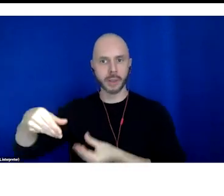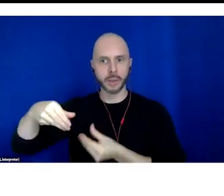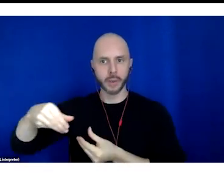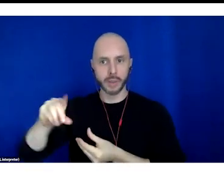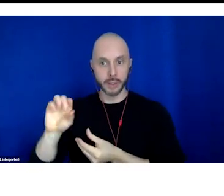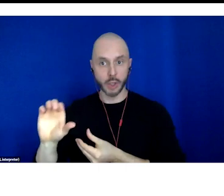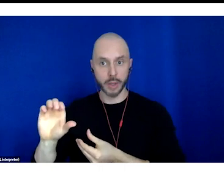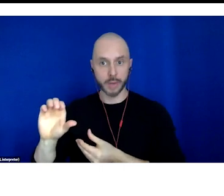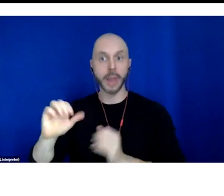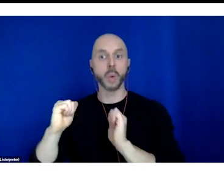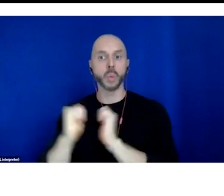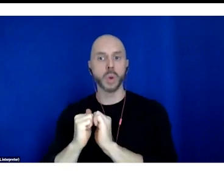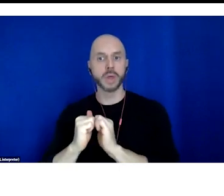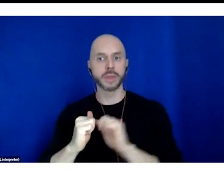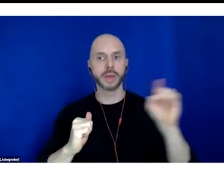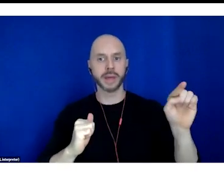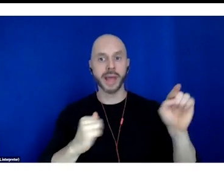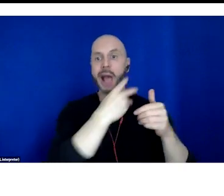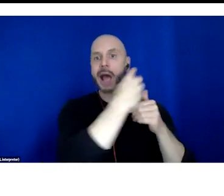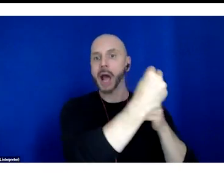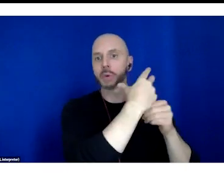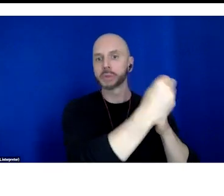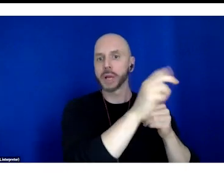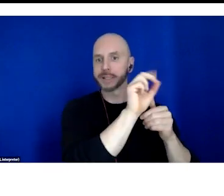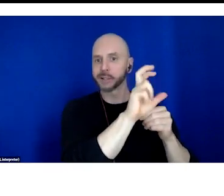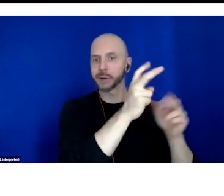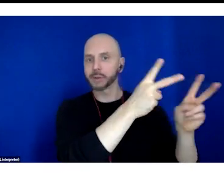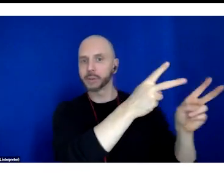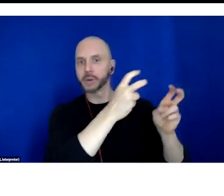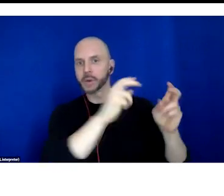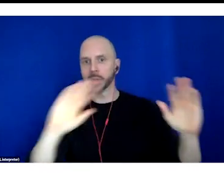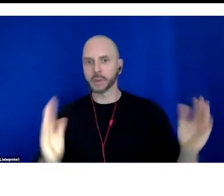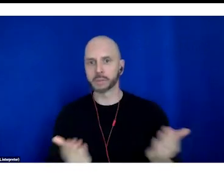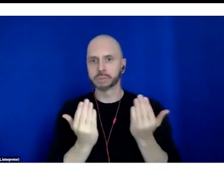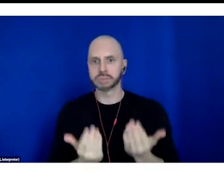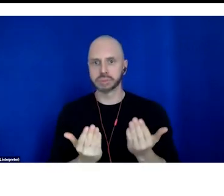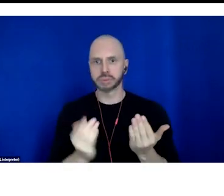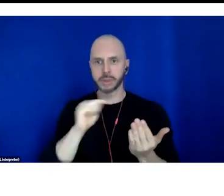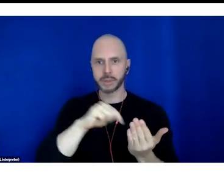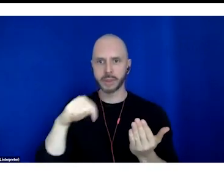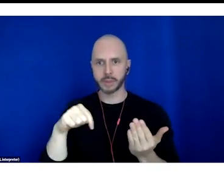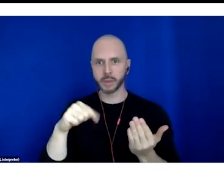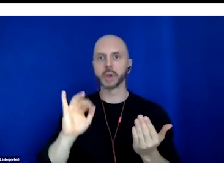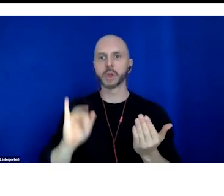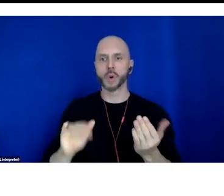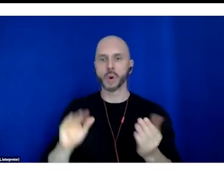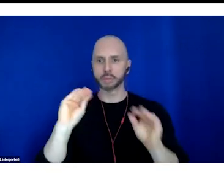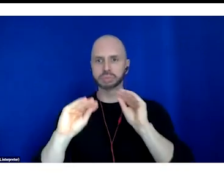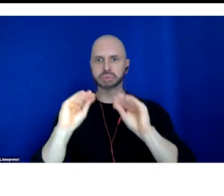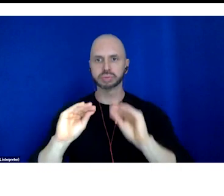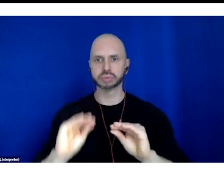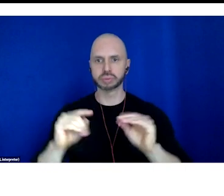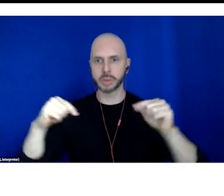to reference those documents in your responses, so it makes your responses far more specific to the